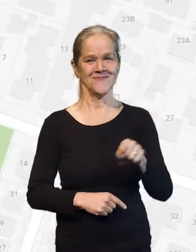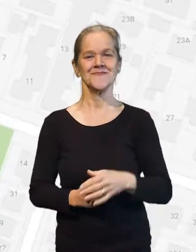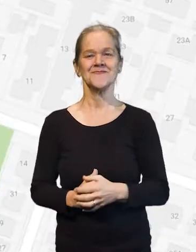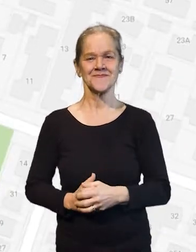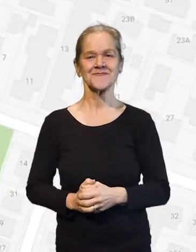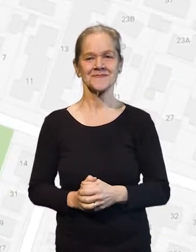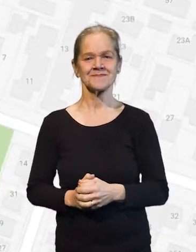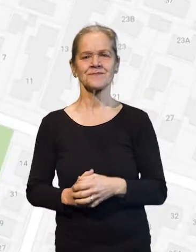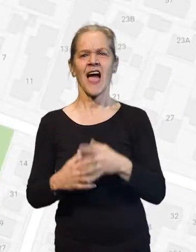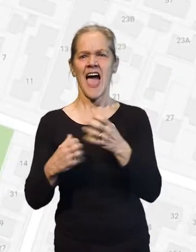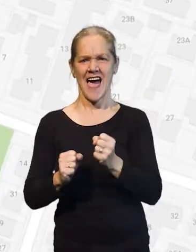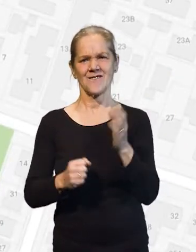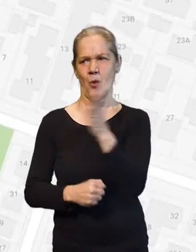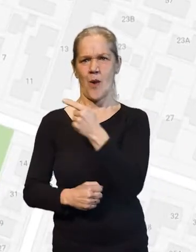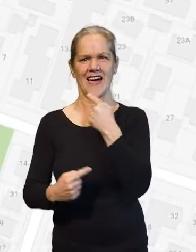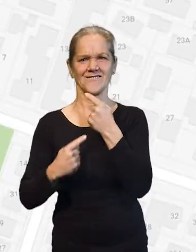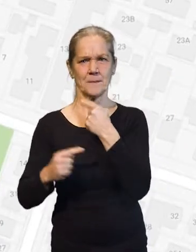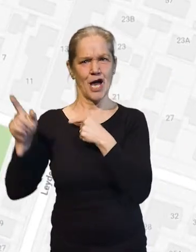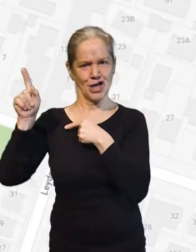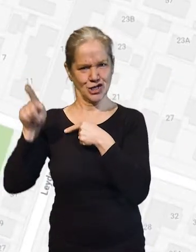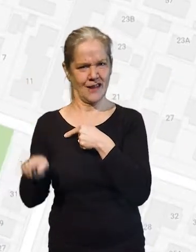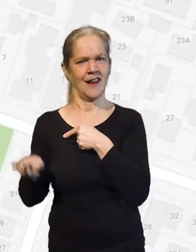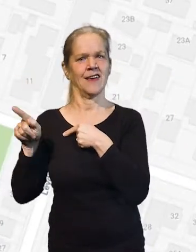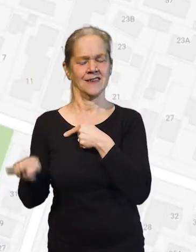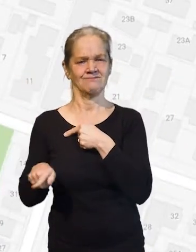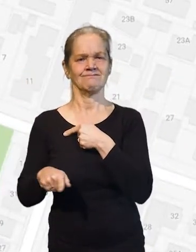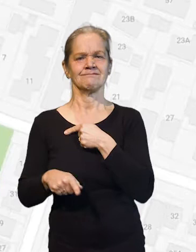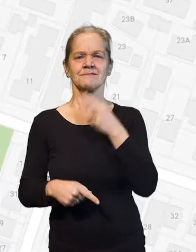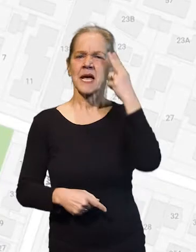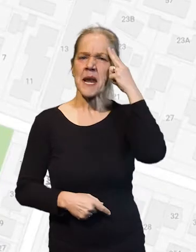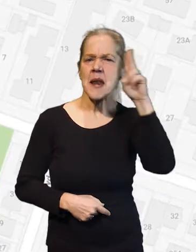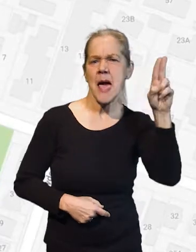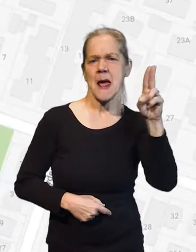and on the left hand side of the screen all the information about the club comes up.